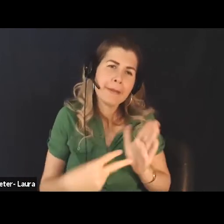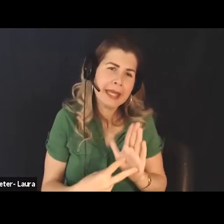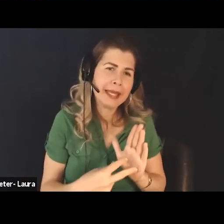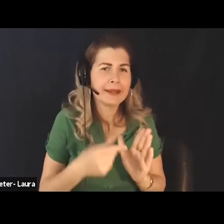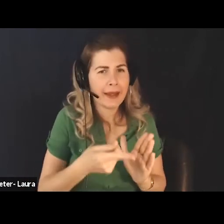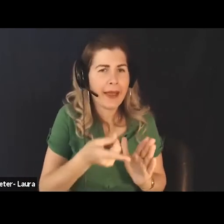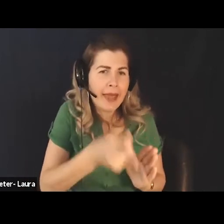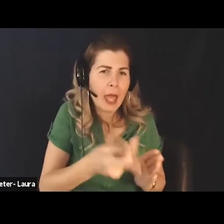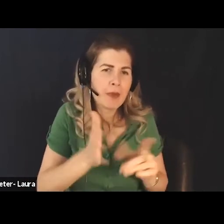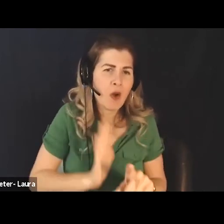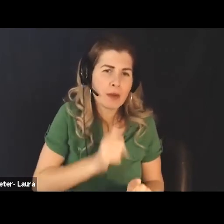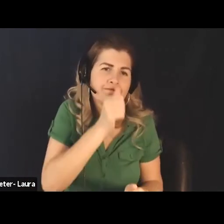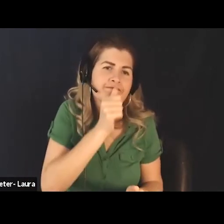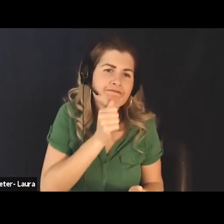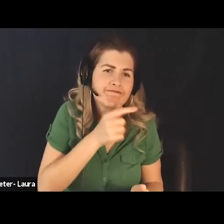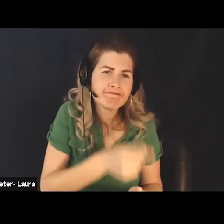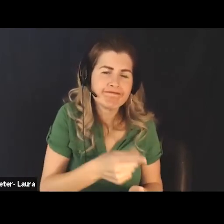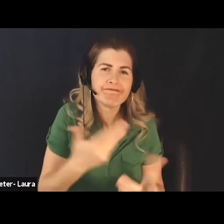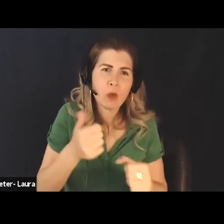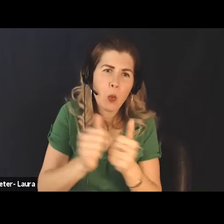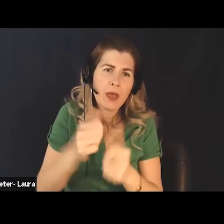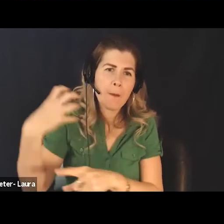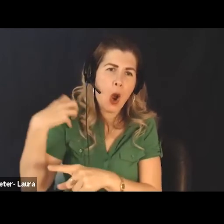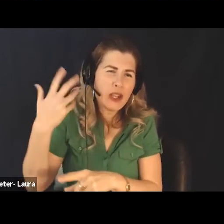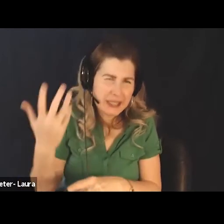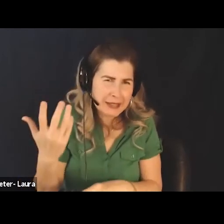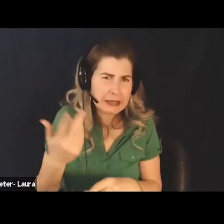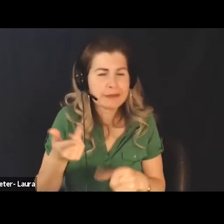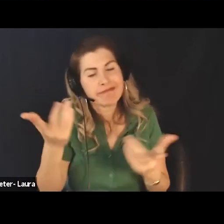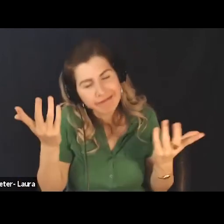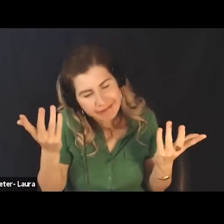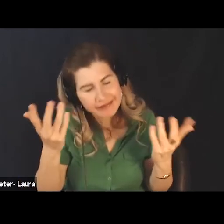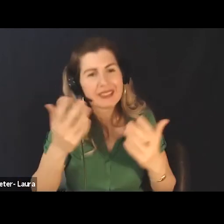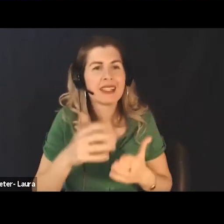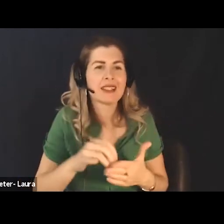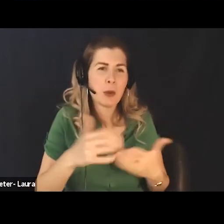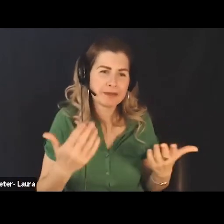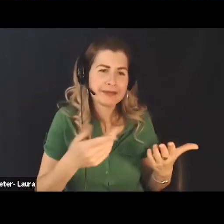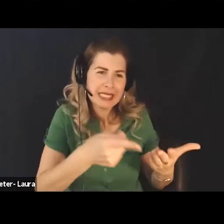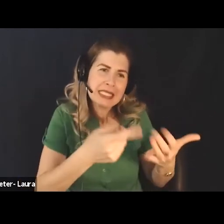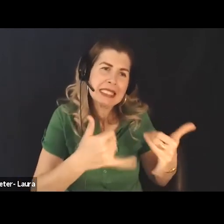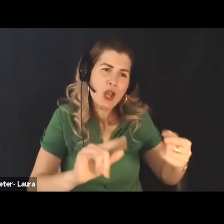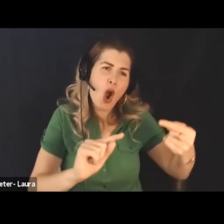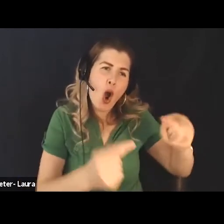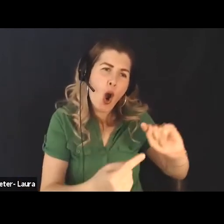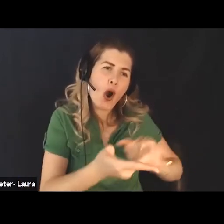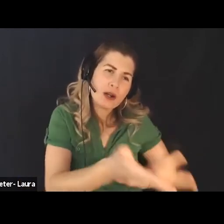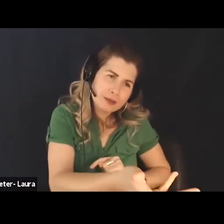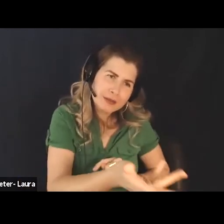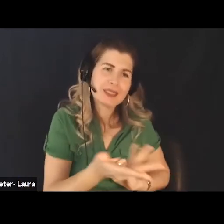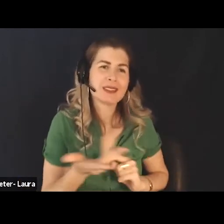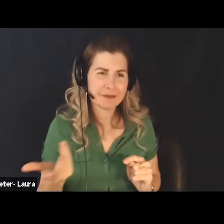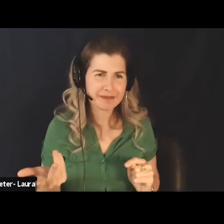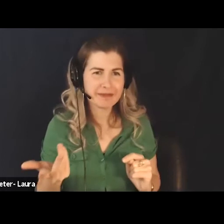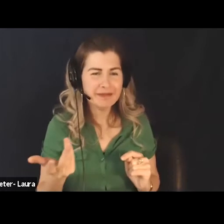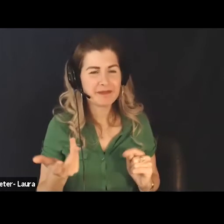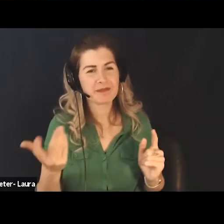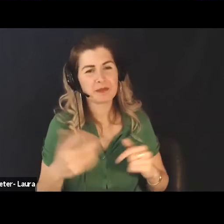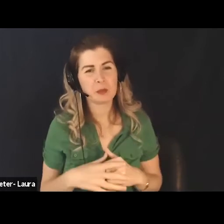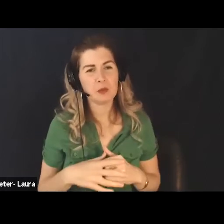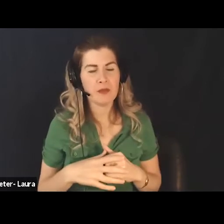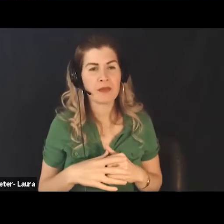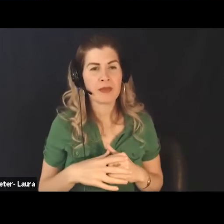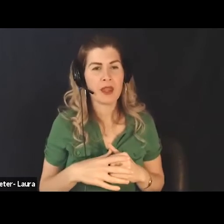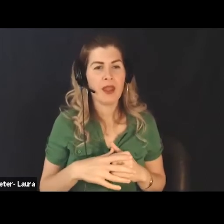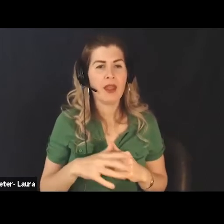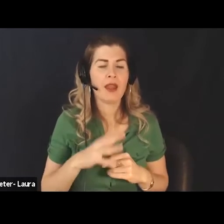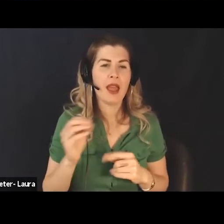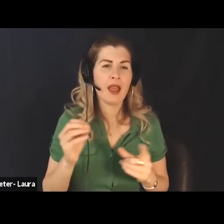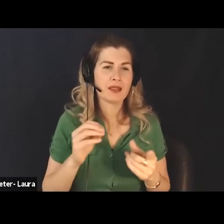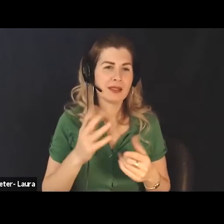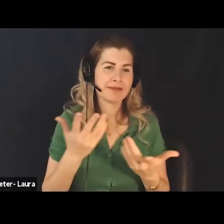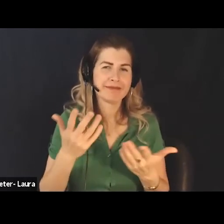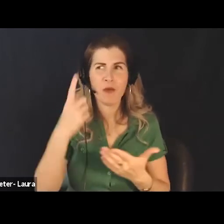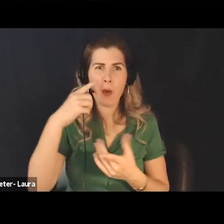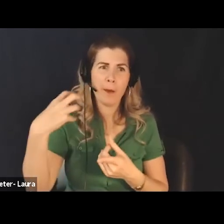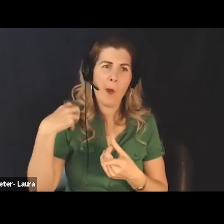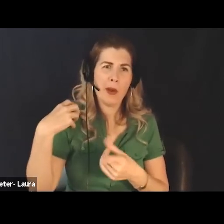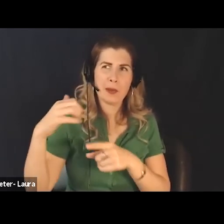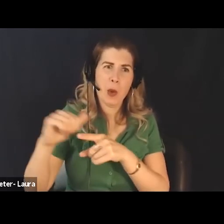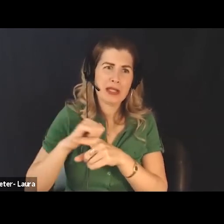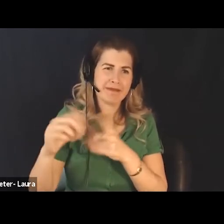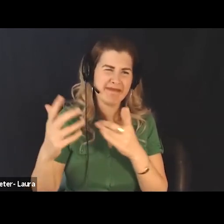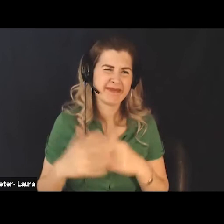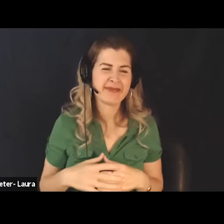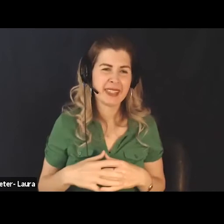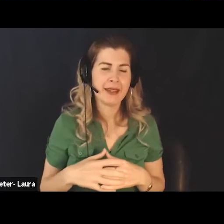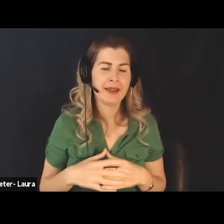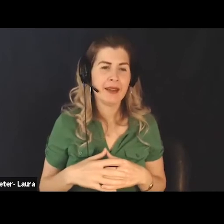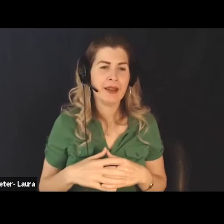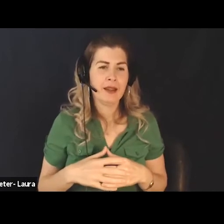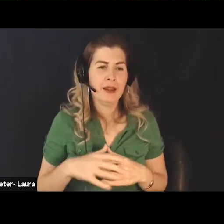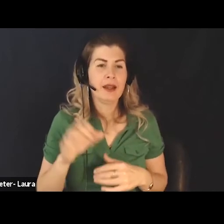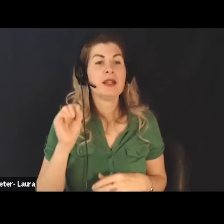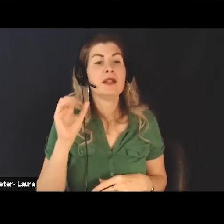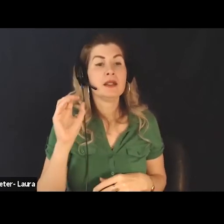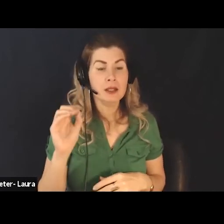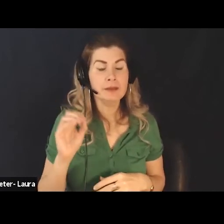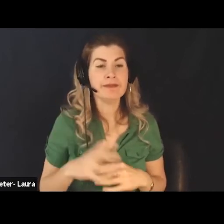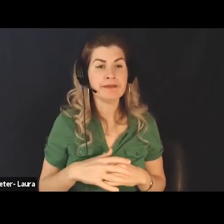Chicago con offers a way of navigating around harms, but it doesn't eliminate the upstream sources of harm that are part of our product of platform policies and employer practices.